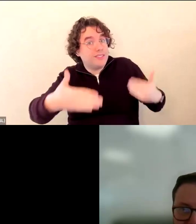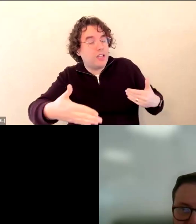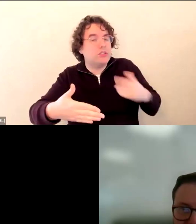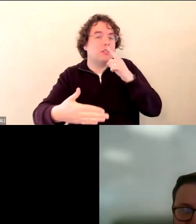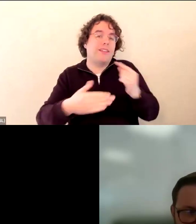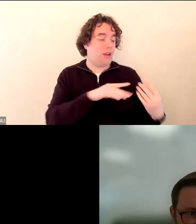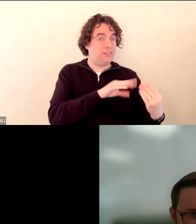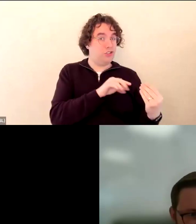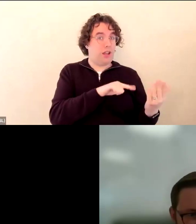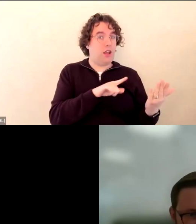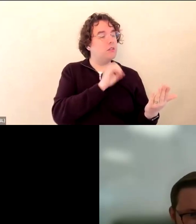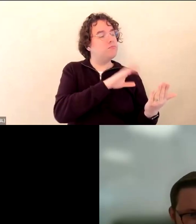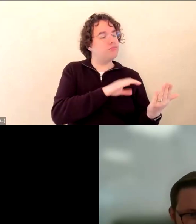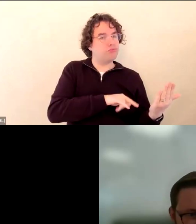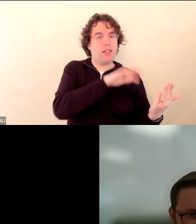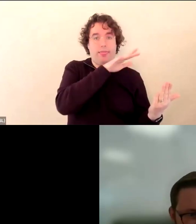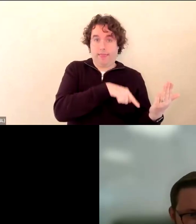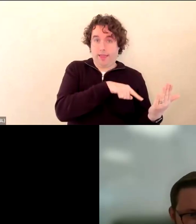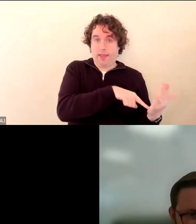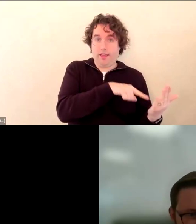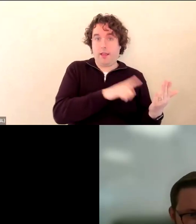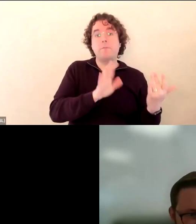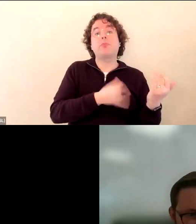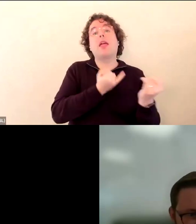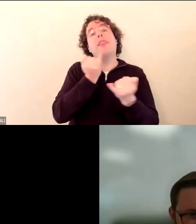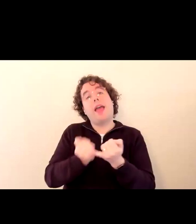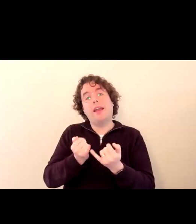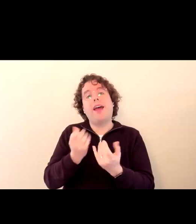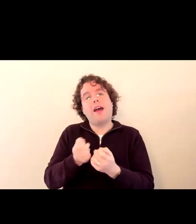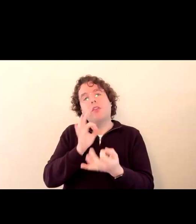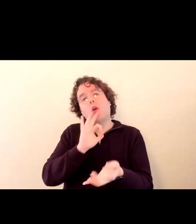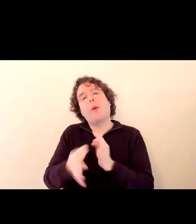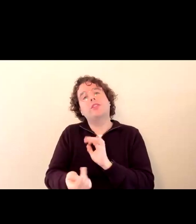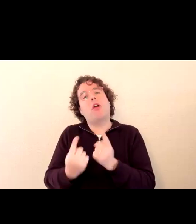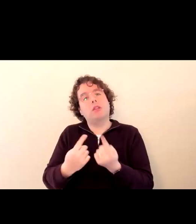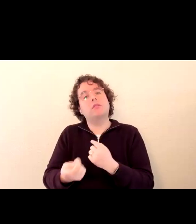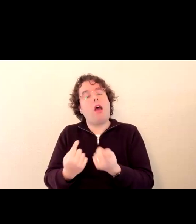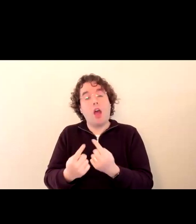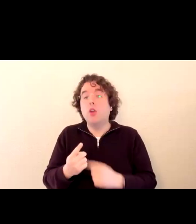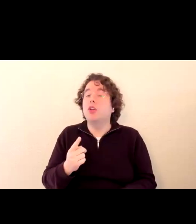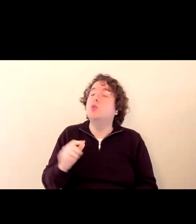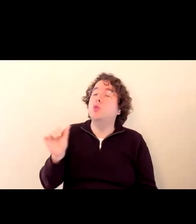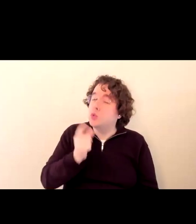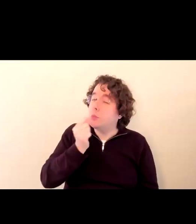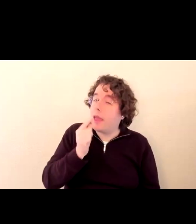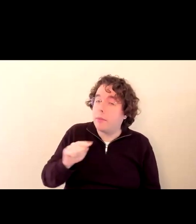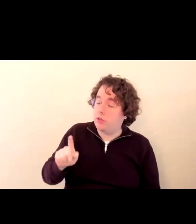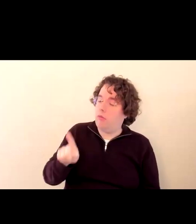And when we come to the, the Q&A section you should be able to raise your hand and ask questions that way as well. But if not,